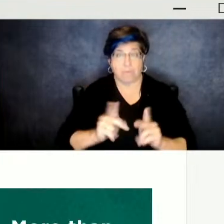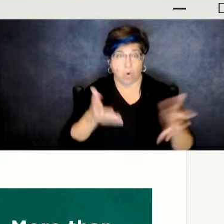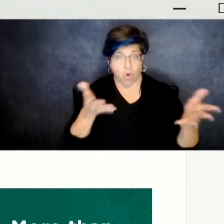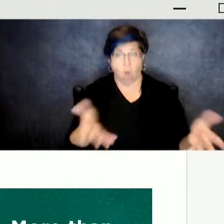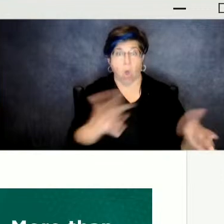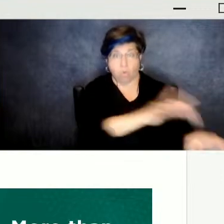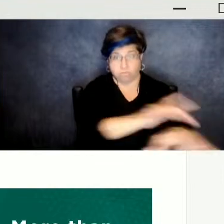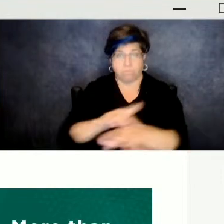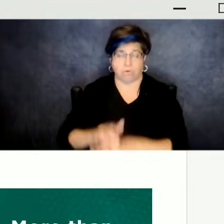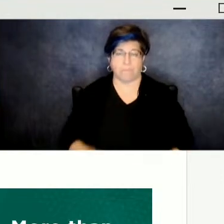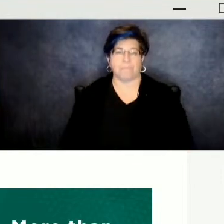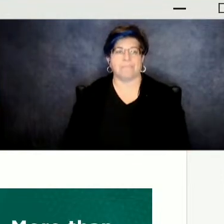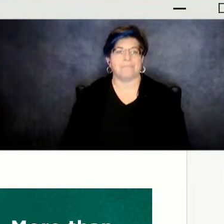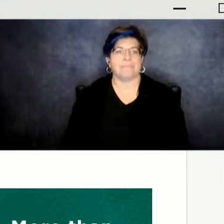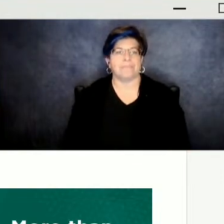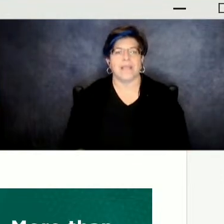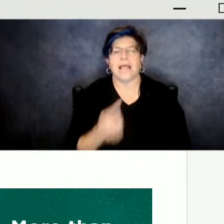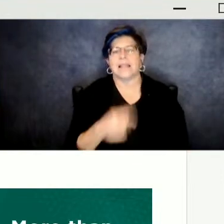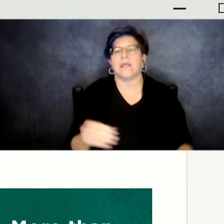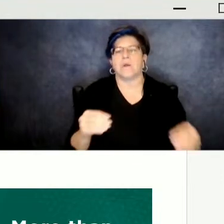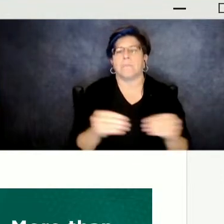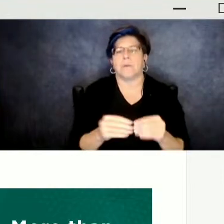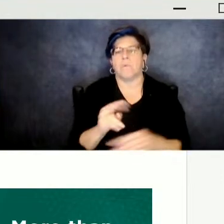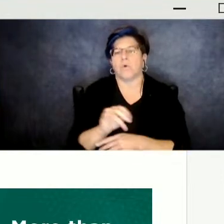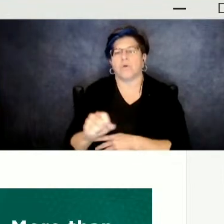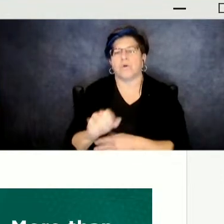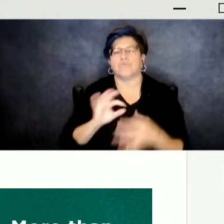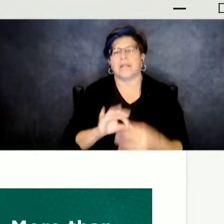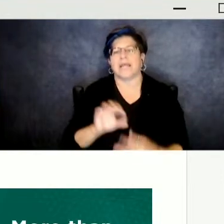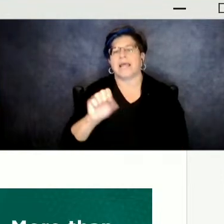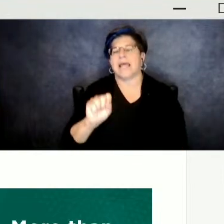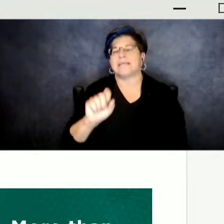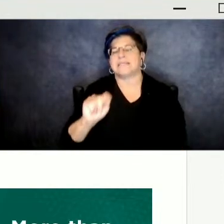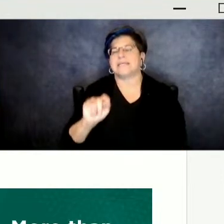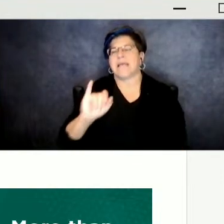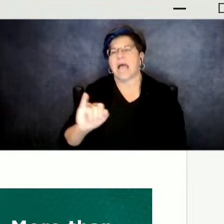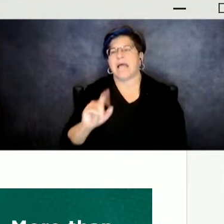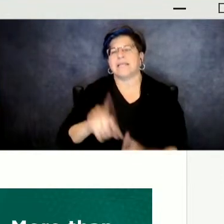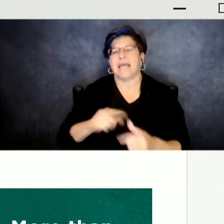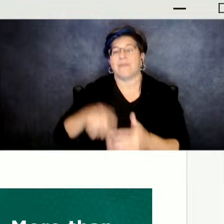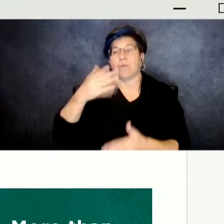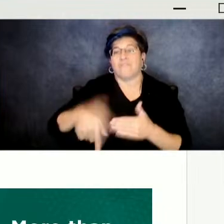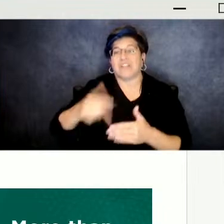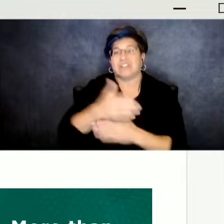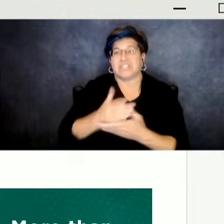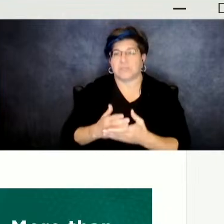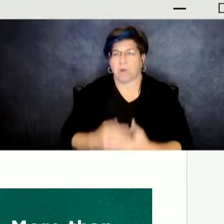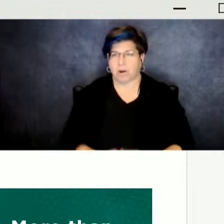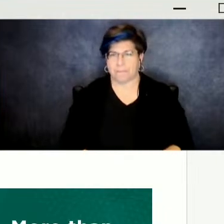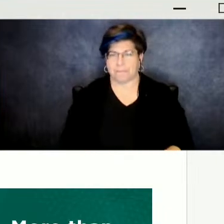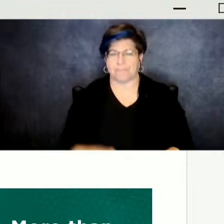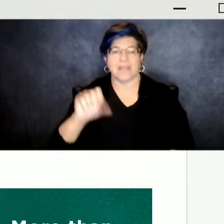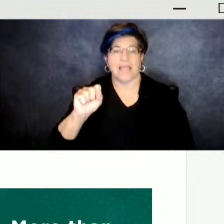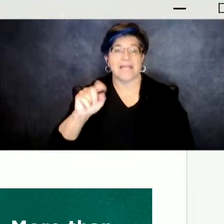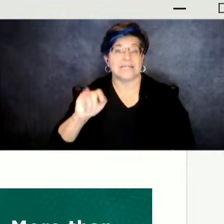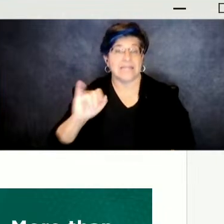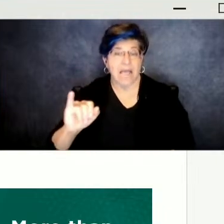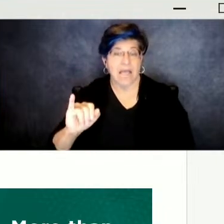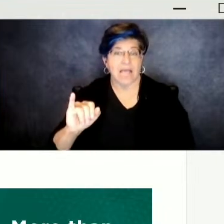AND SO WE WILL CONTINUE TO DO THAT WORK AS WELL. ALL RIGHT. A LITTLE BIT MORE NEWS ON